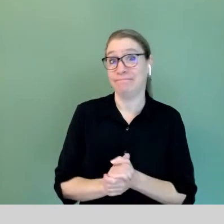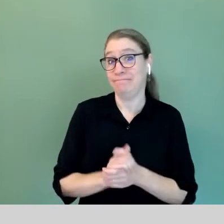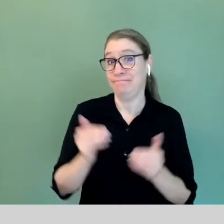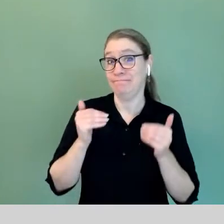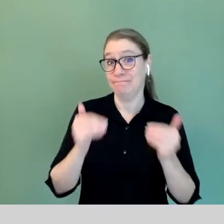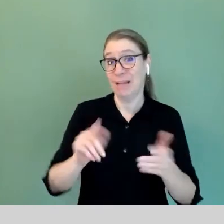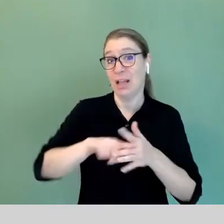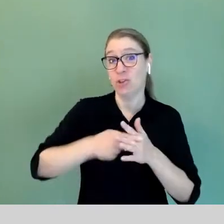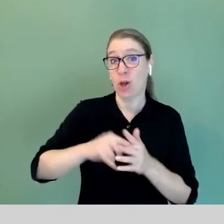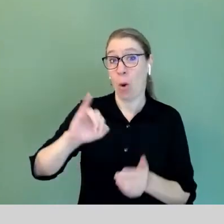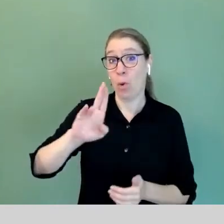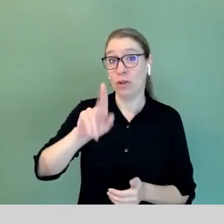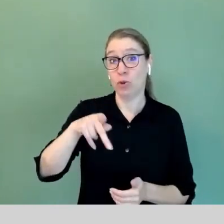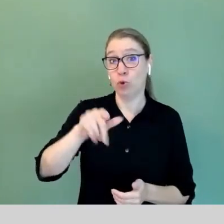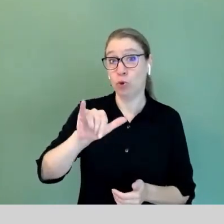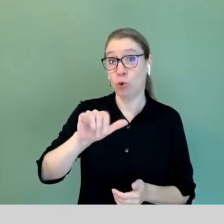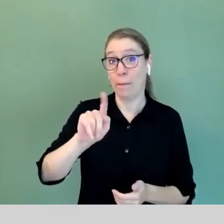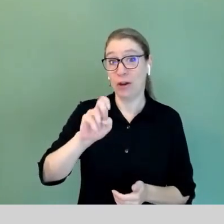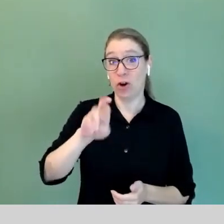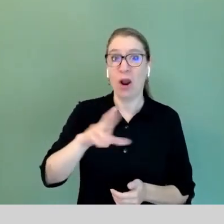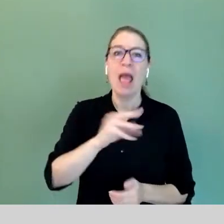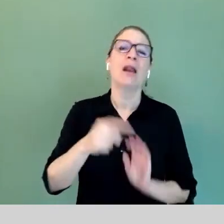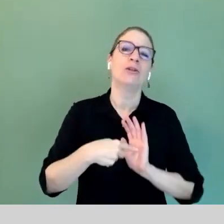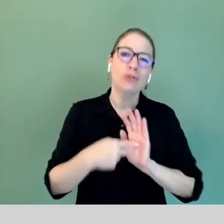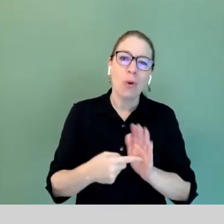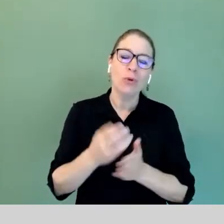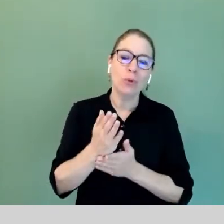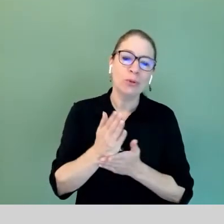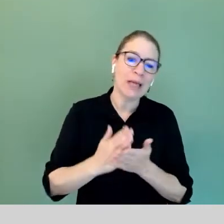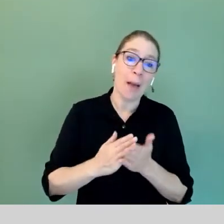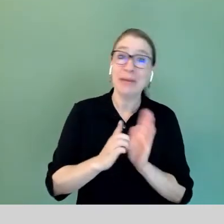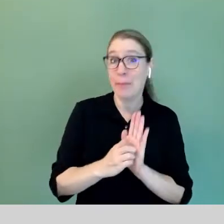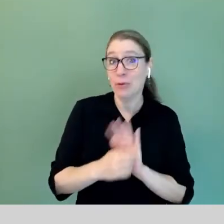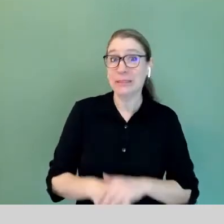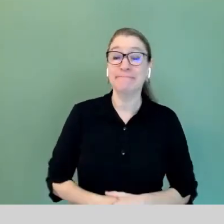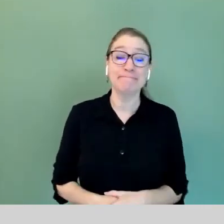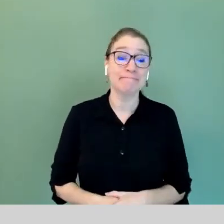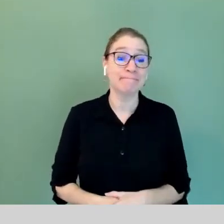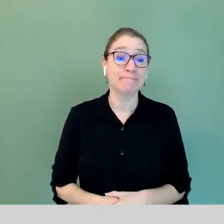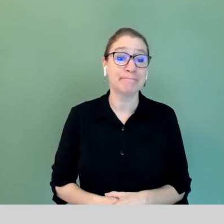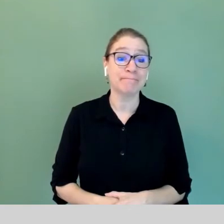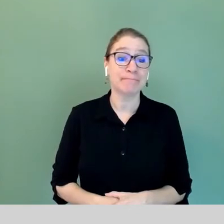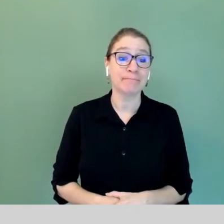All right, let's jump over to Jupyter and show you some demos.